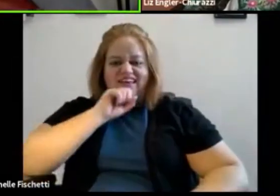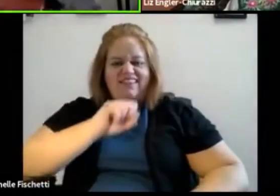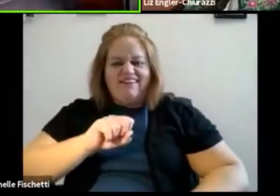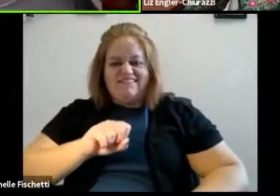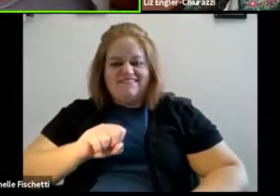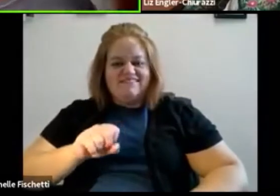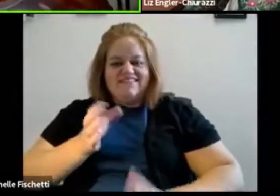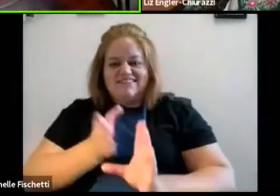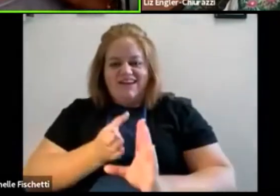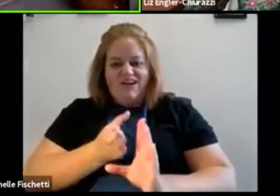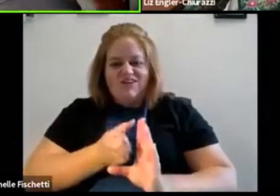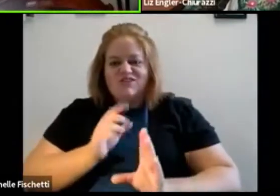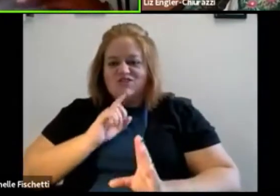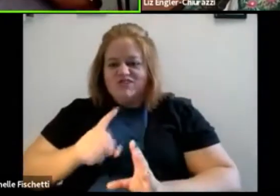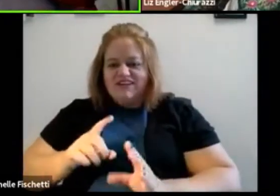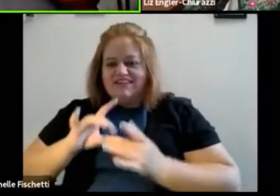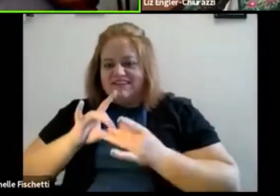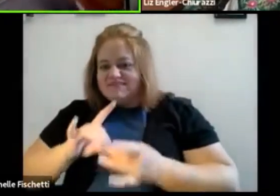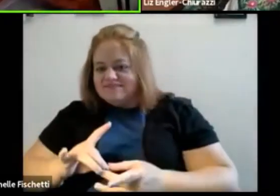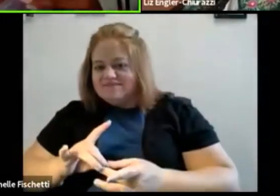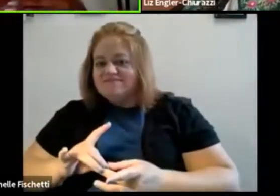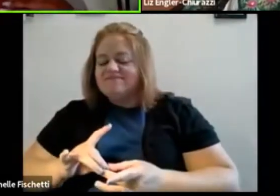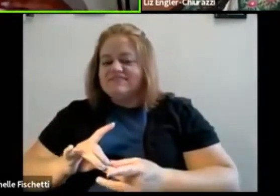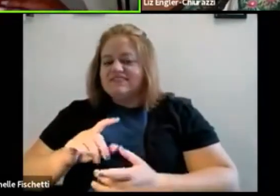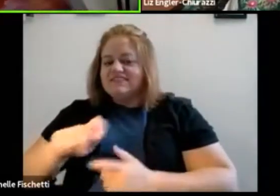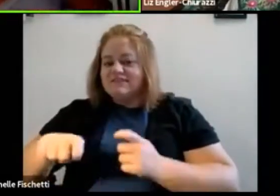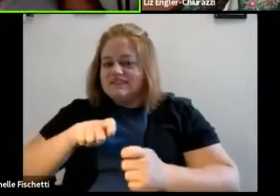highlighting that psychology is a form of science and that we're doing awesome